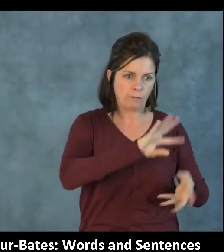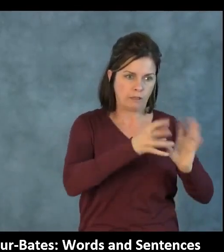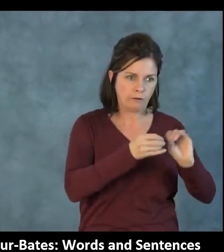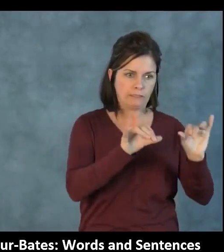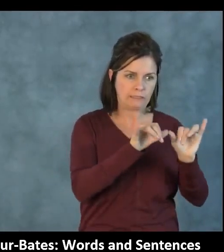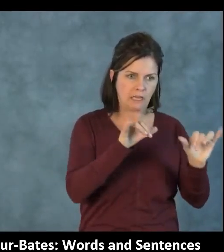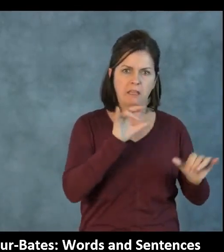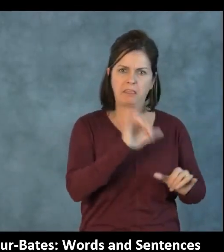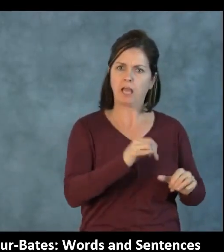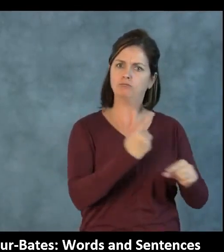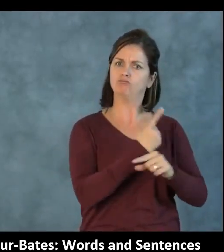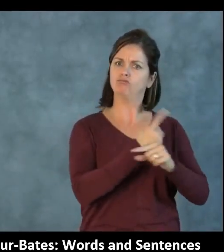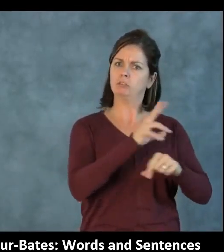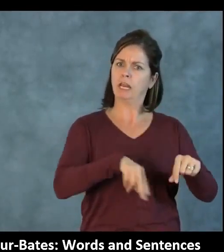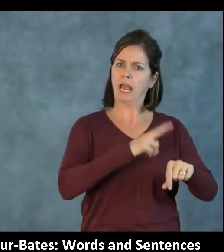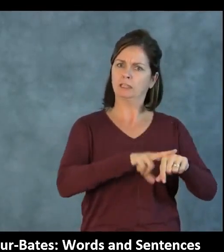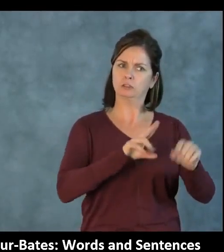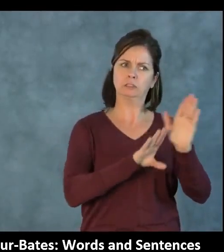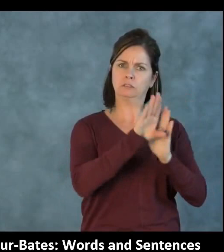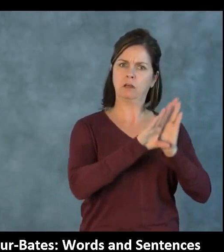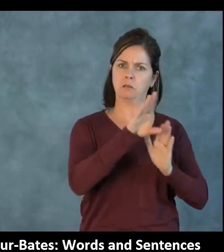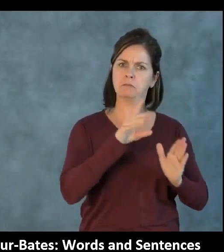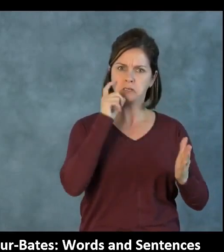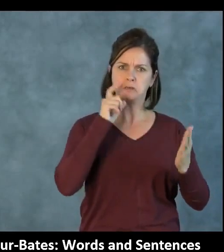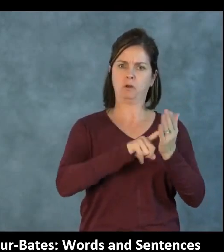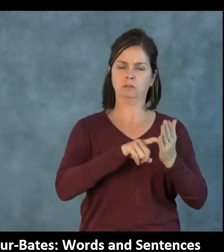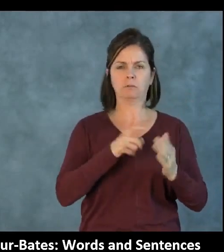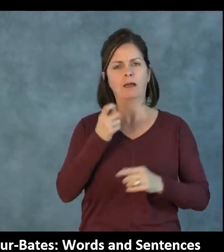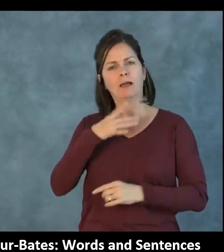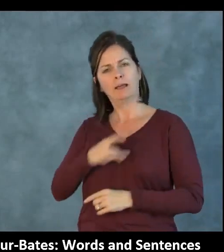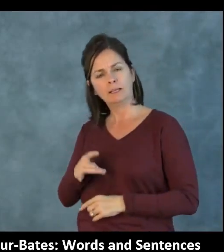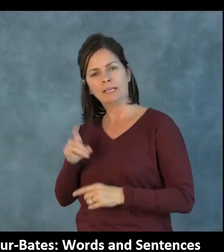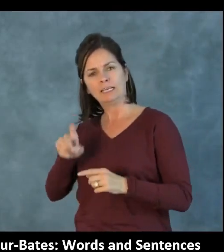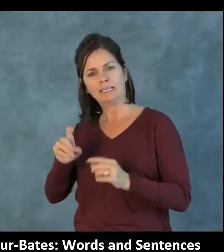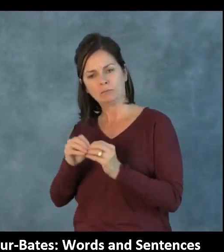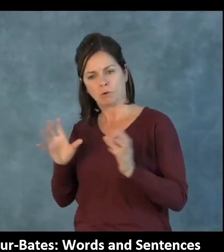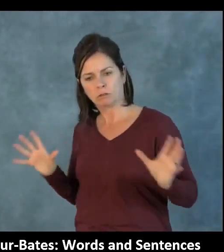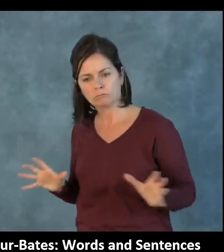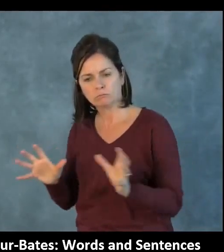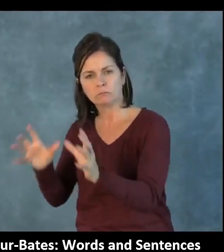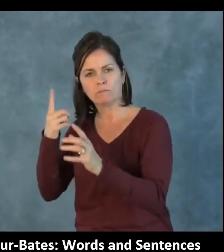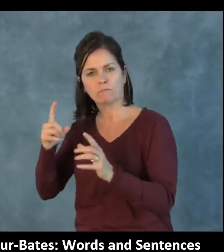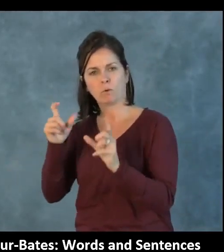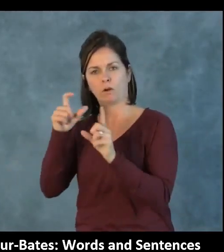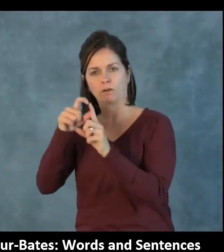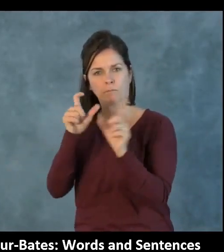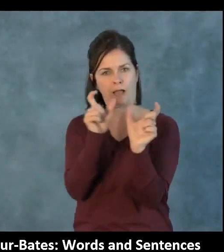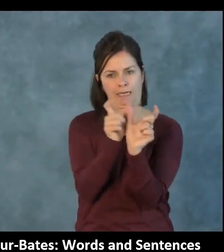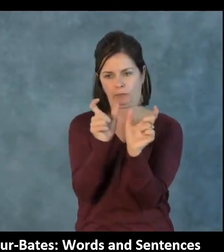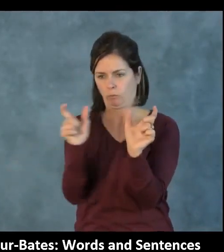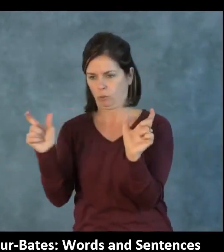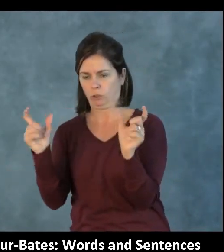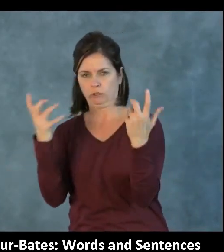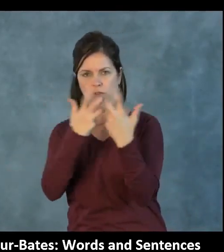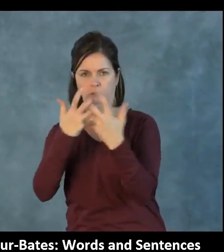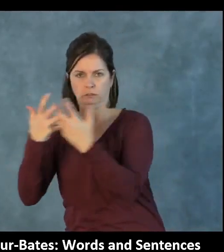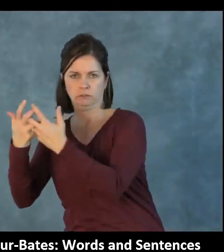However, she needs encouragement to combine words, put words together into short phrases and sentences.